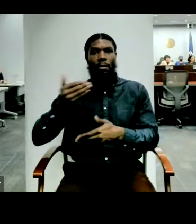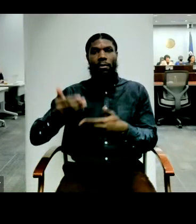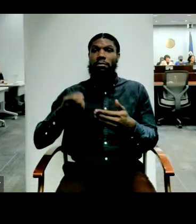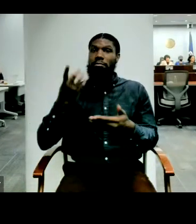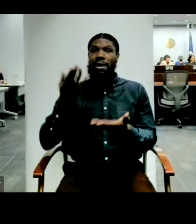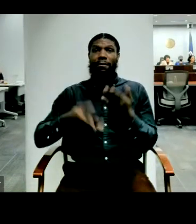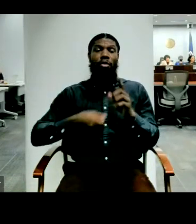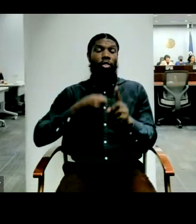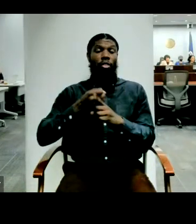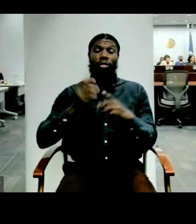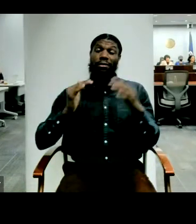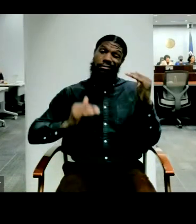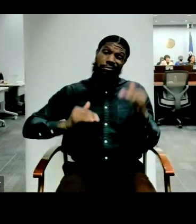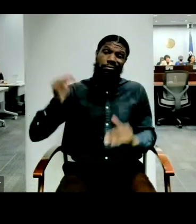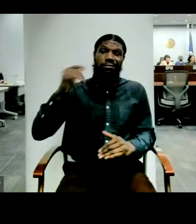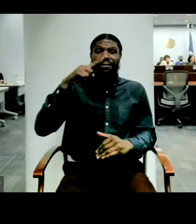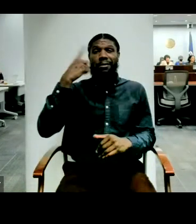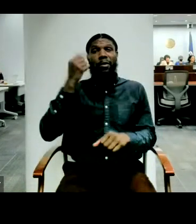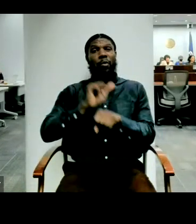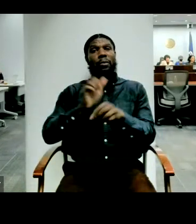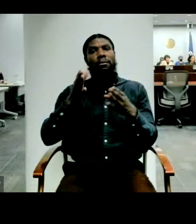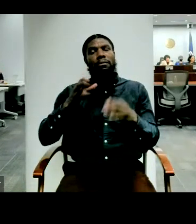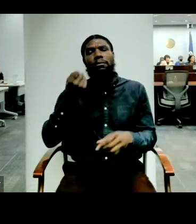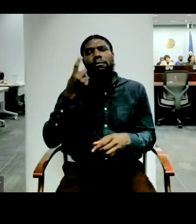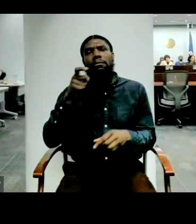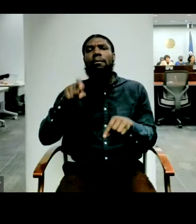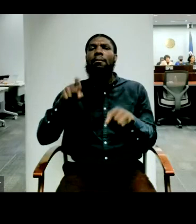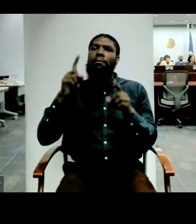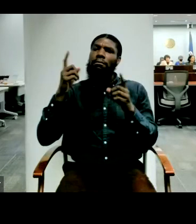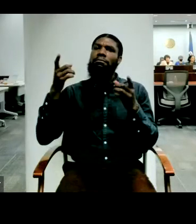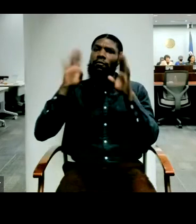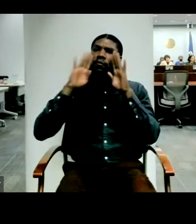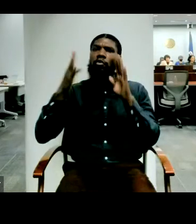impact on Black workers you really have to focus on it from a systemic perspective.